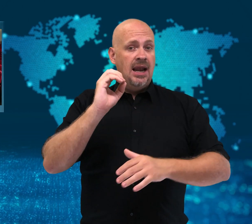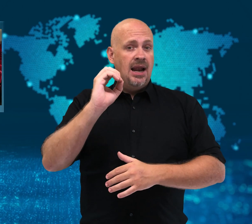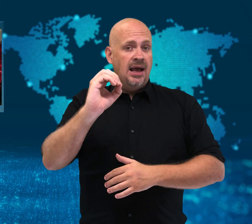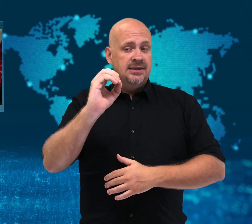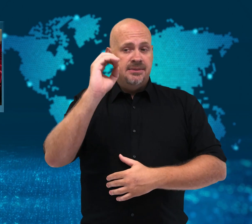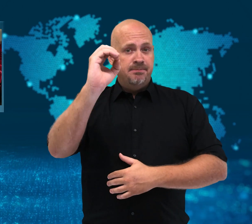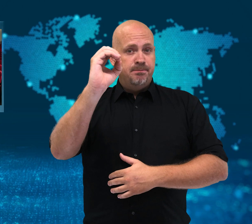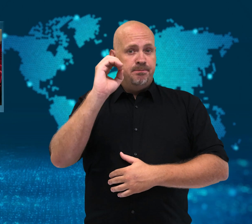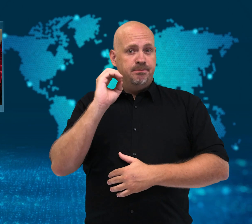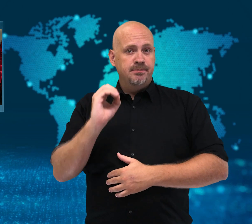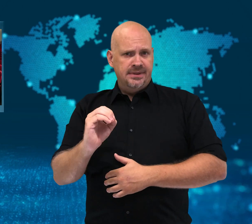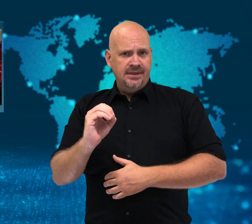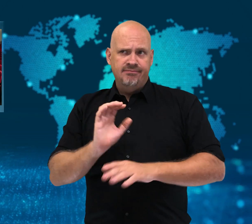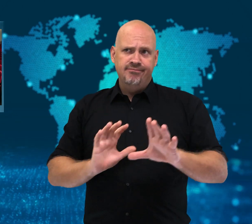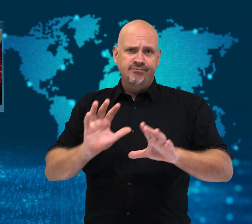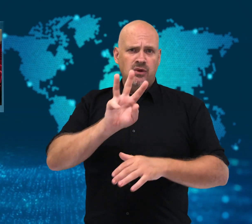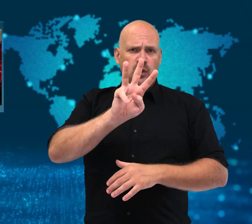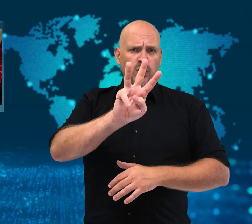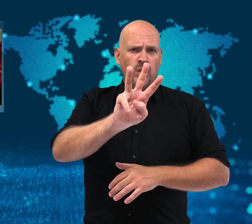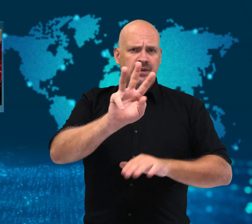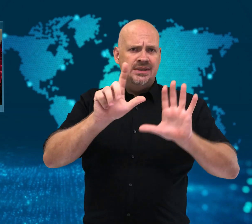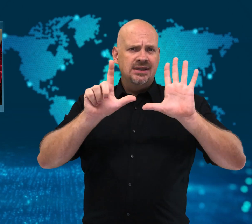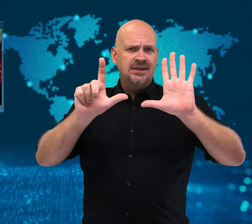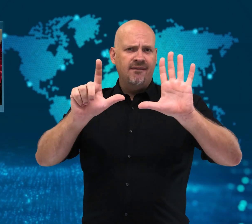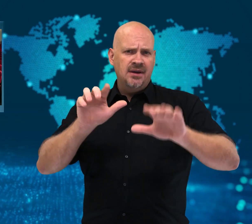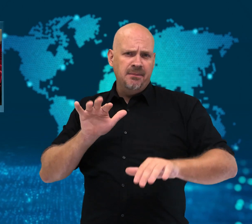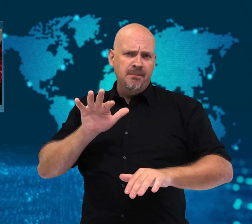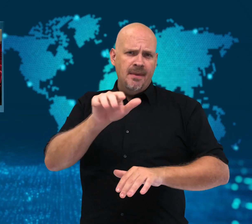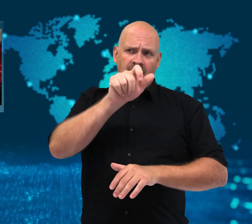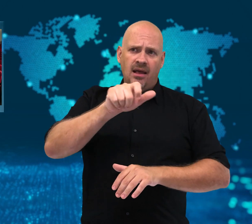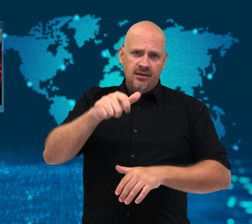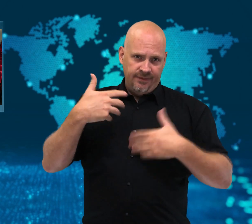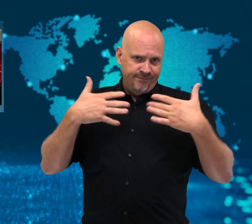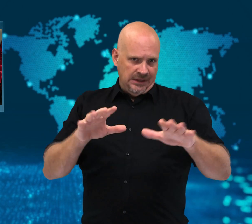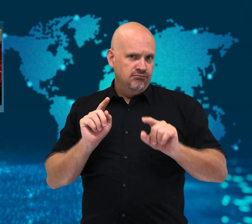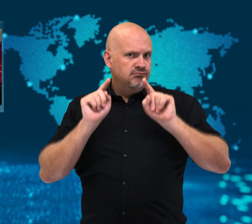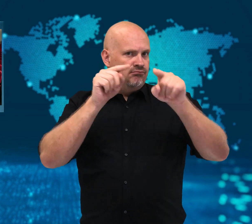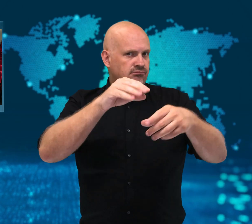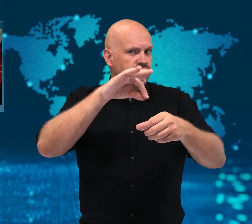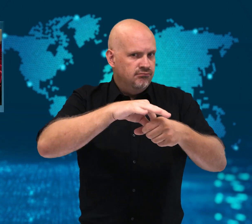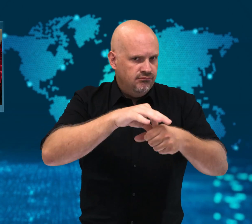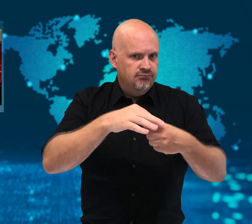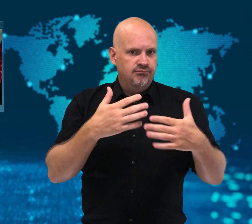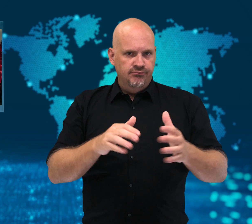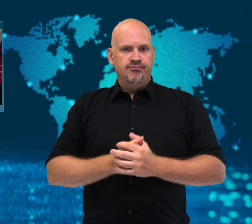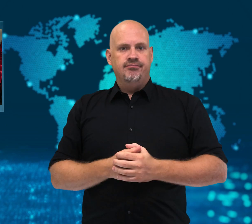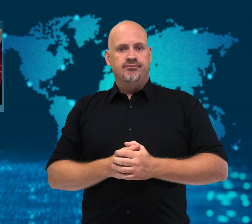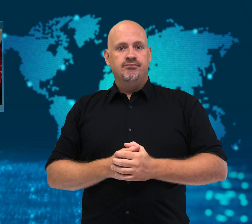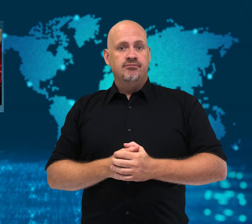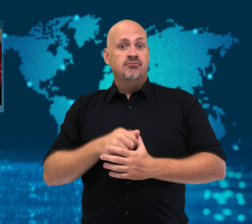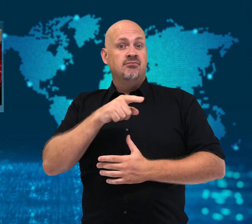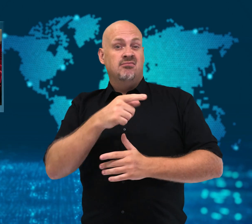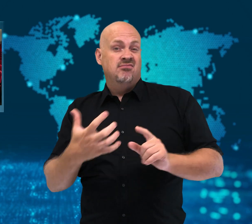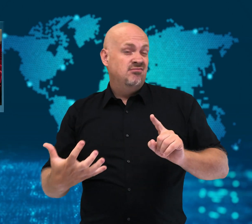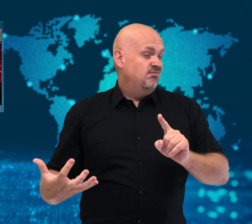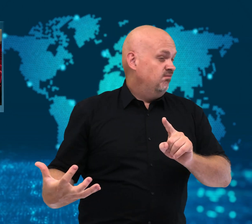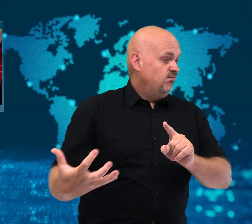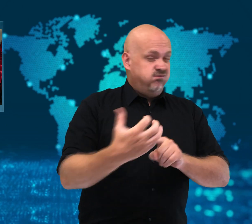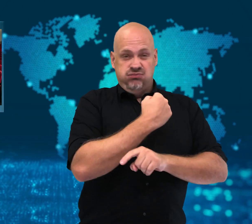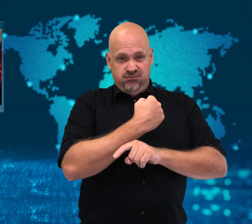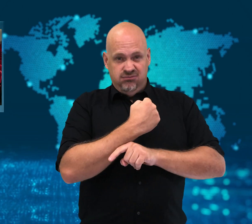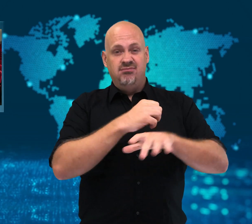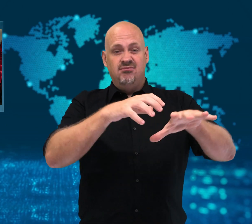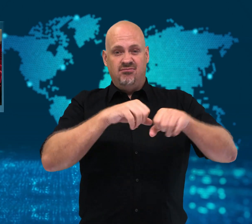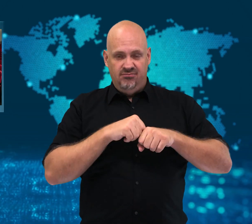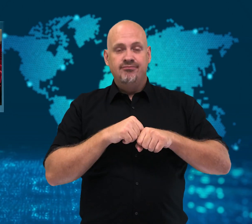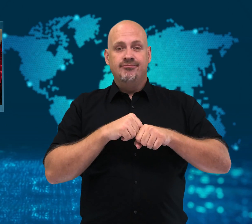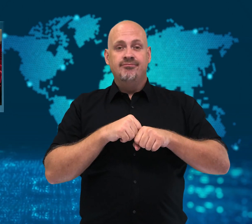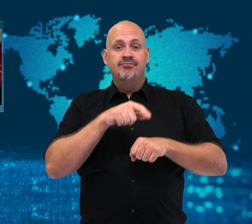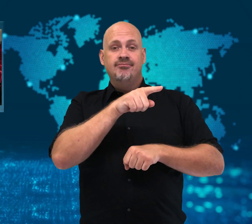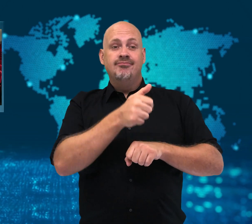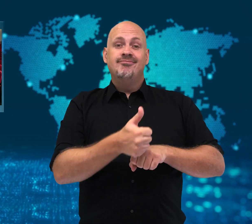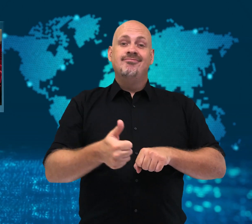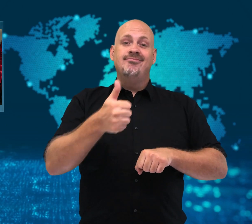Voter turnout was more than 90% of the 37 million registered voters.